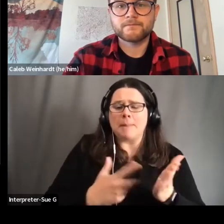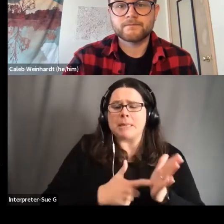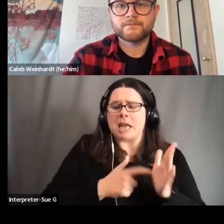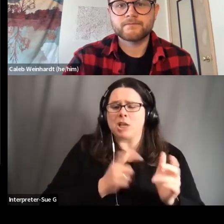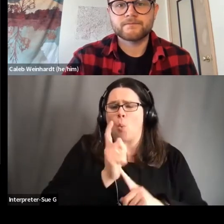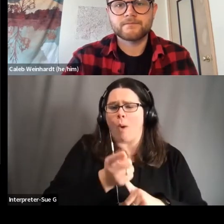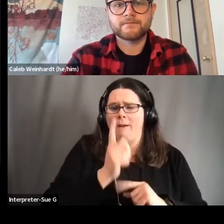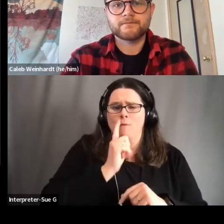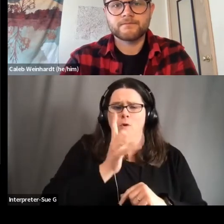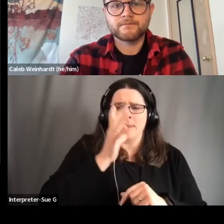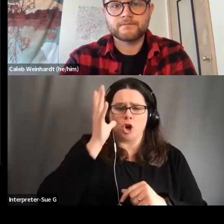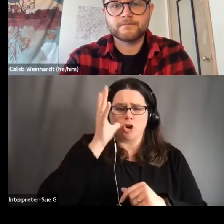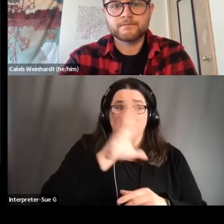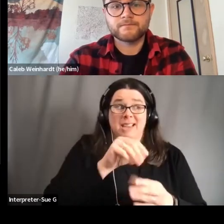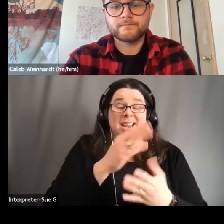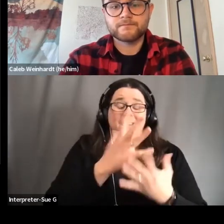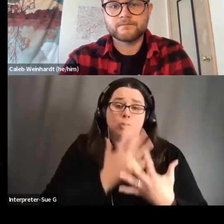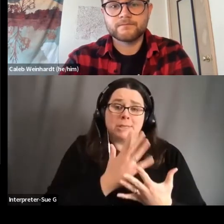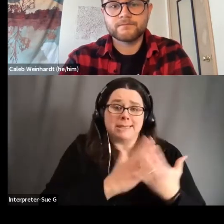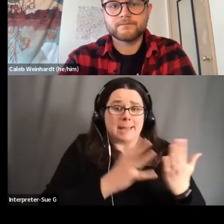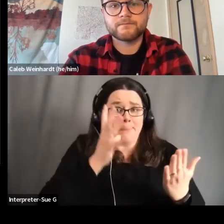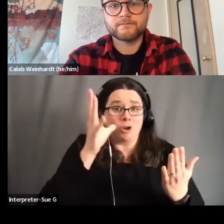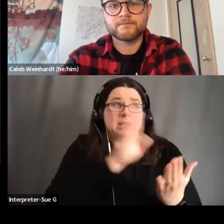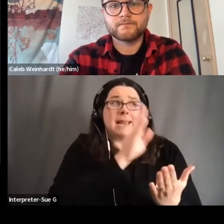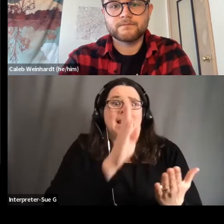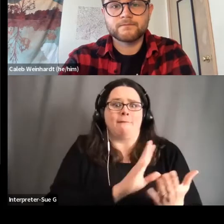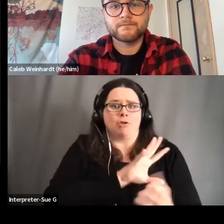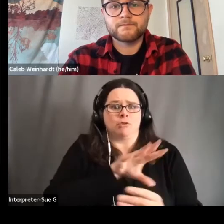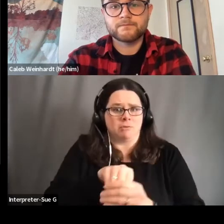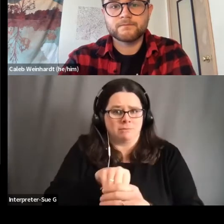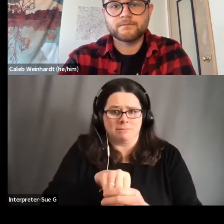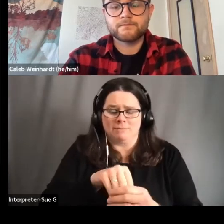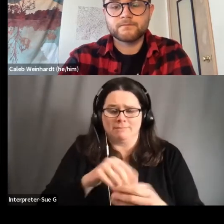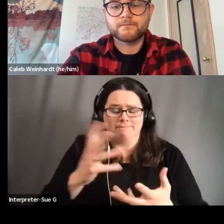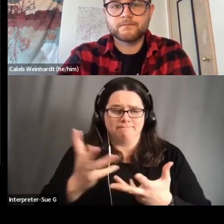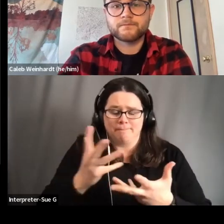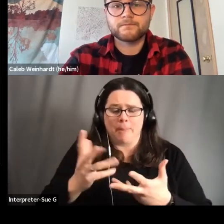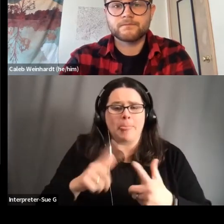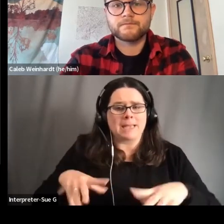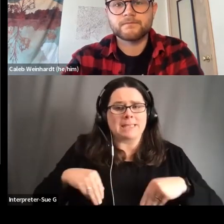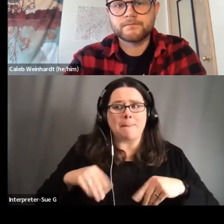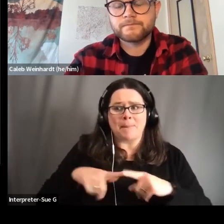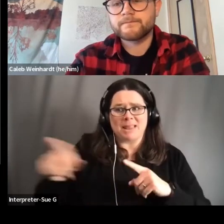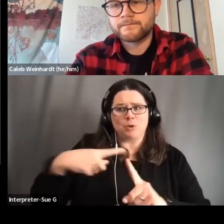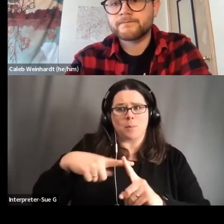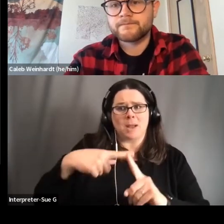and unfortunately some never get there but these are positive stories that say we can get there. We can get there.